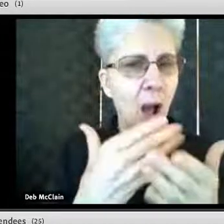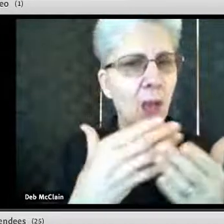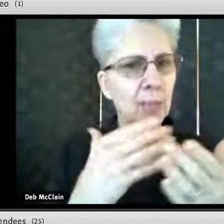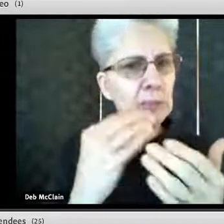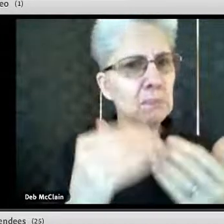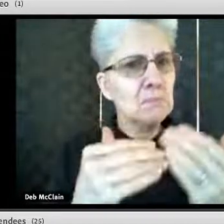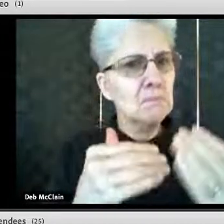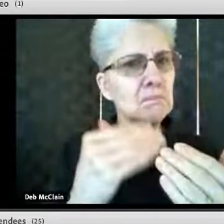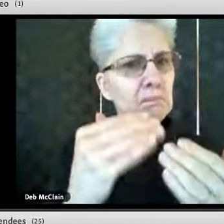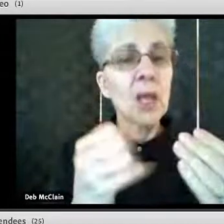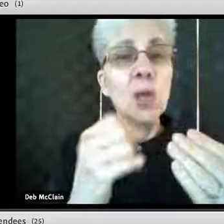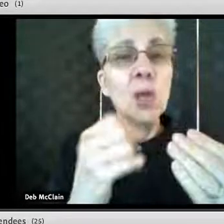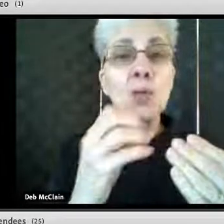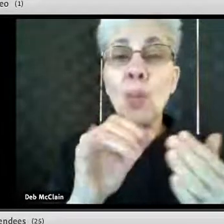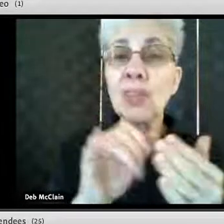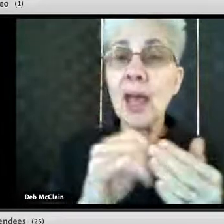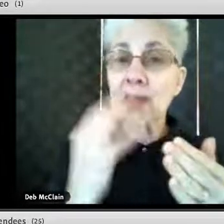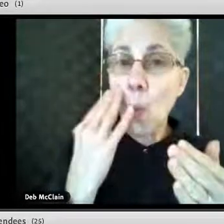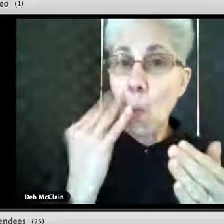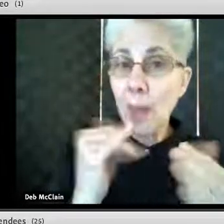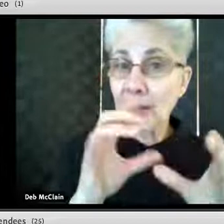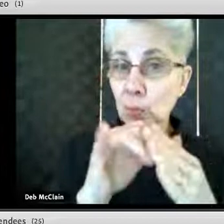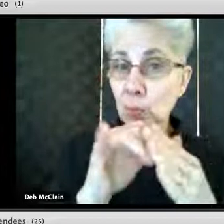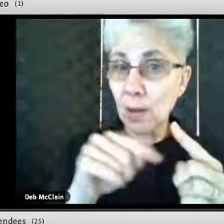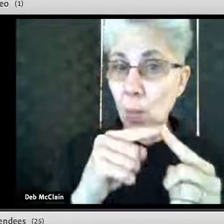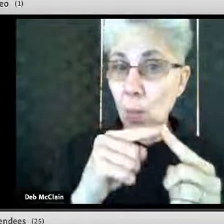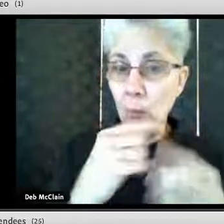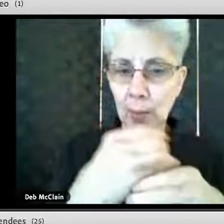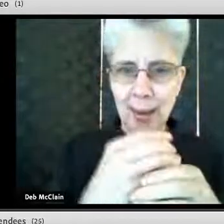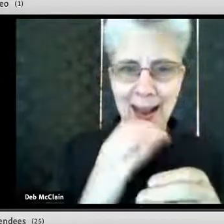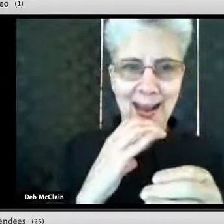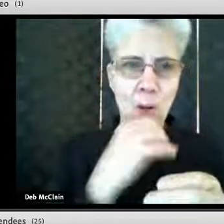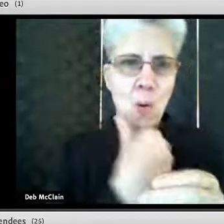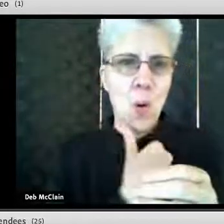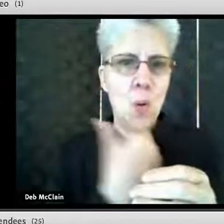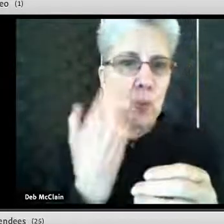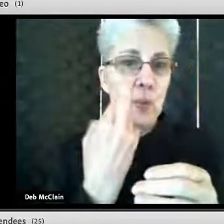So this is why they do it. And when we create our own reason for being there,